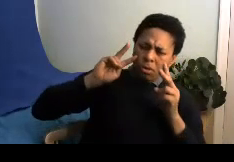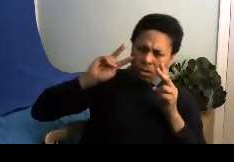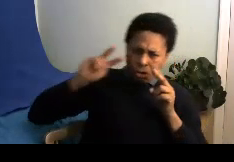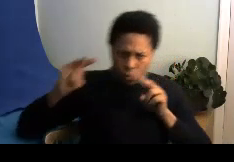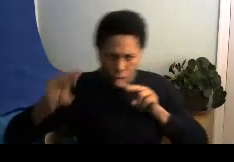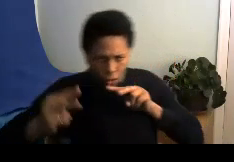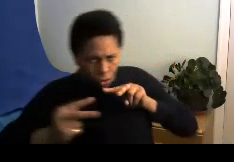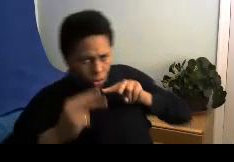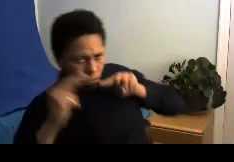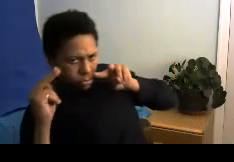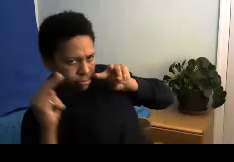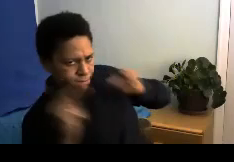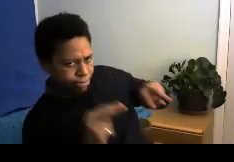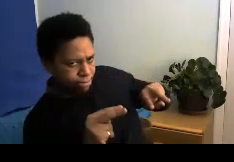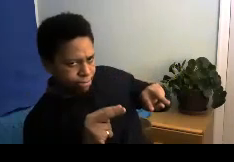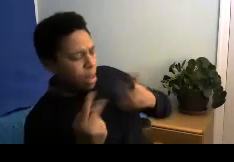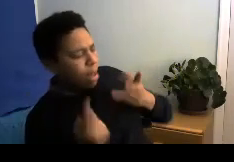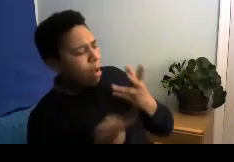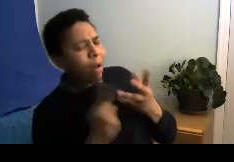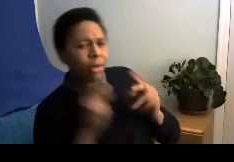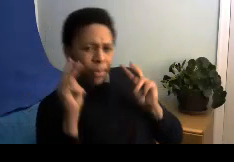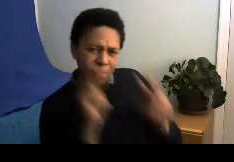movements happen, etc. But it's not just one group of people